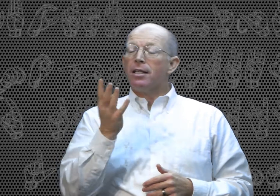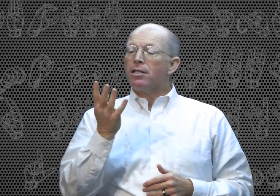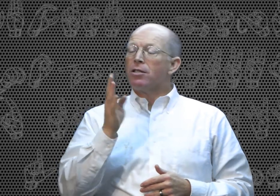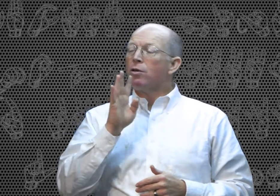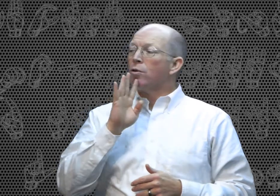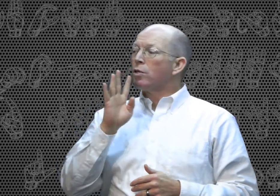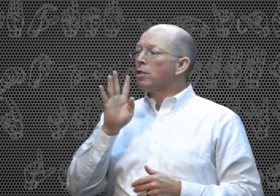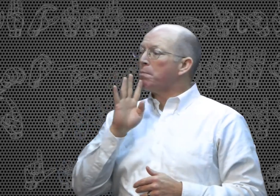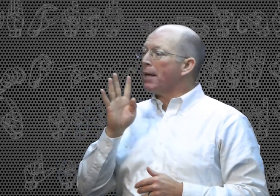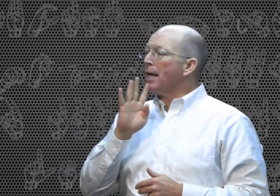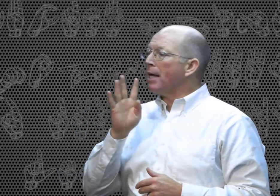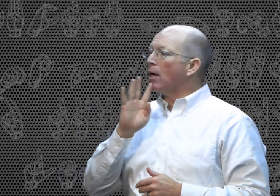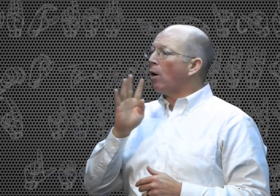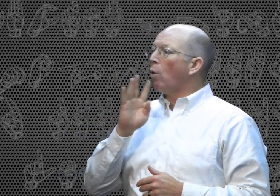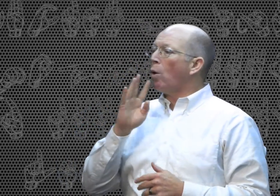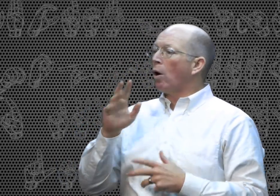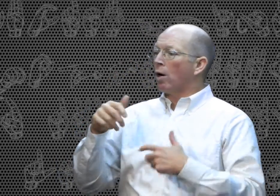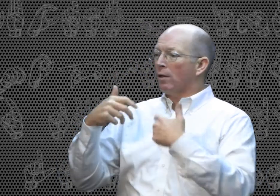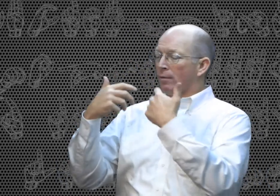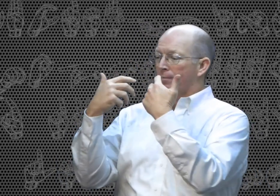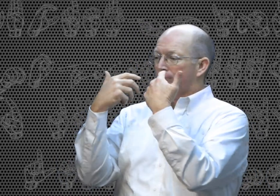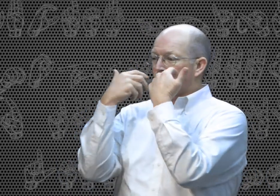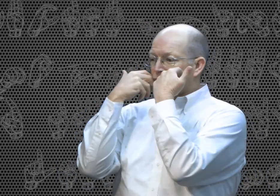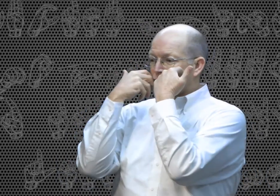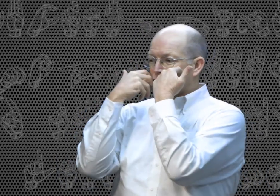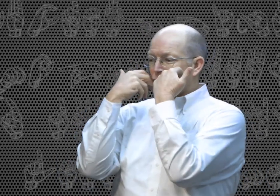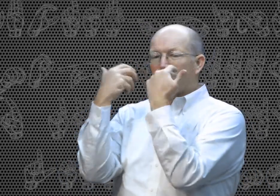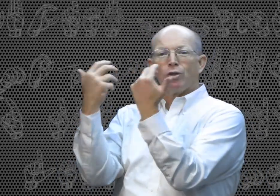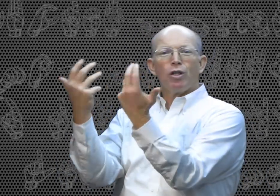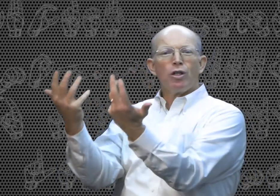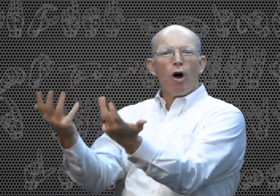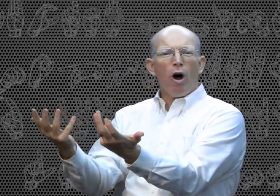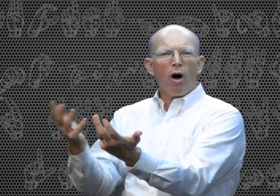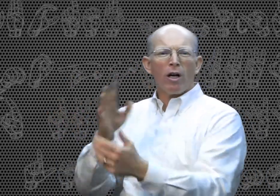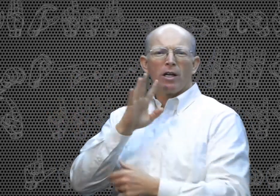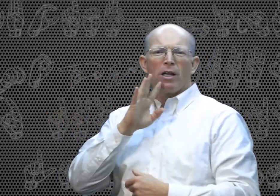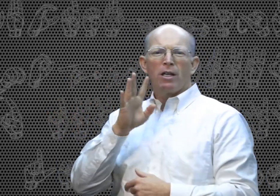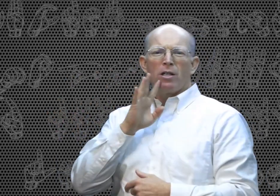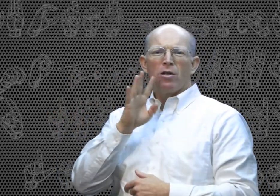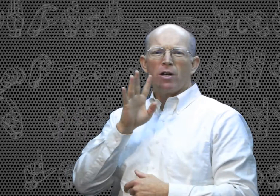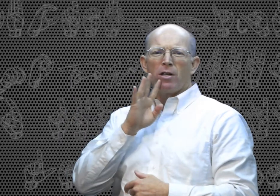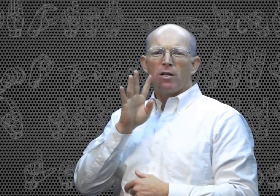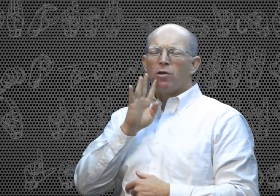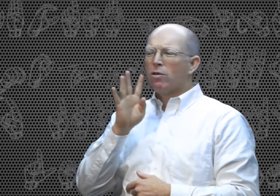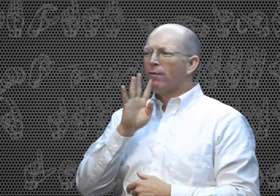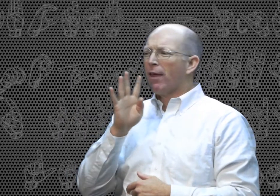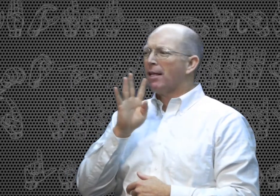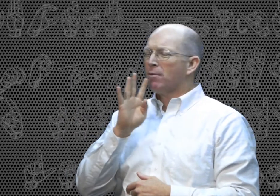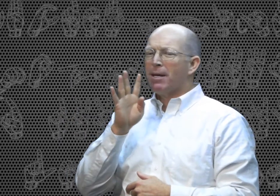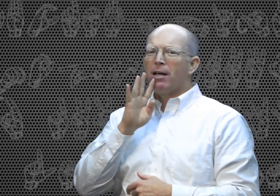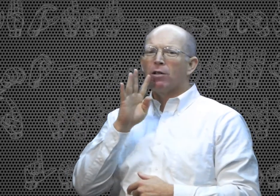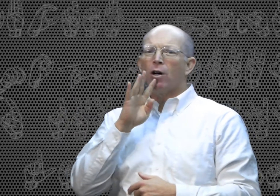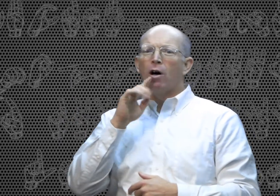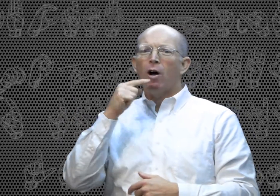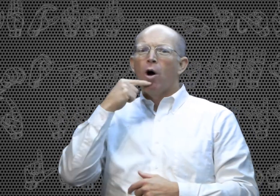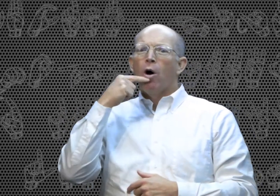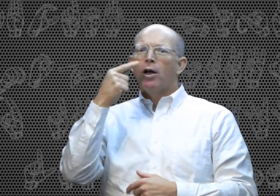This is to SPEAK or to TALK. You can use it for SPEAK or TALK.